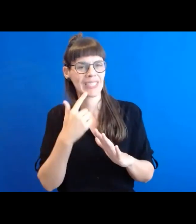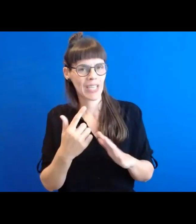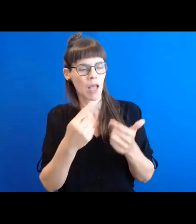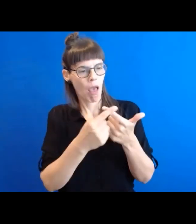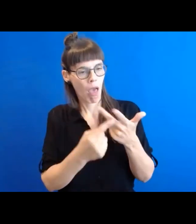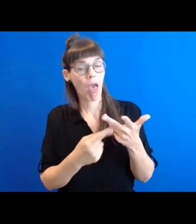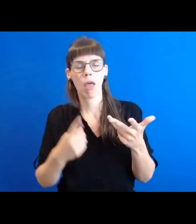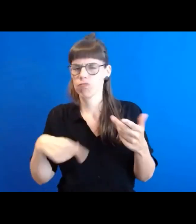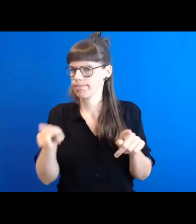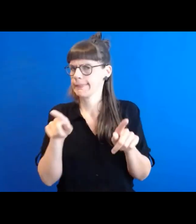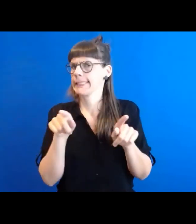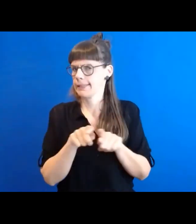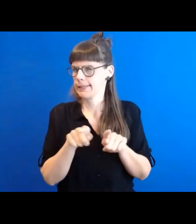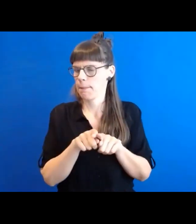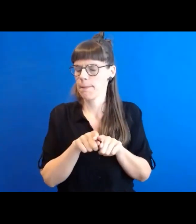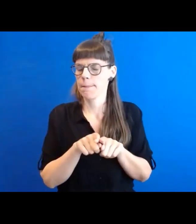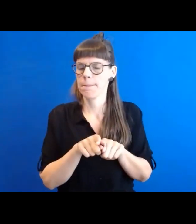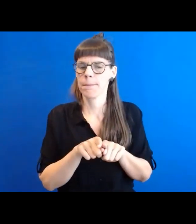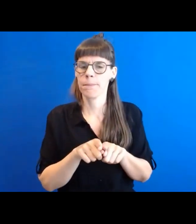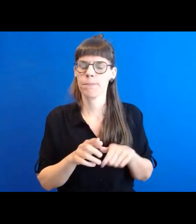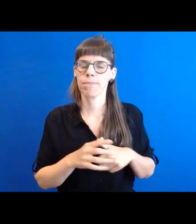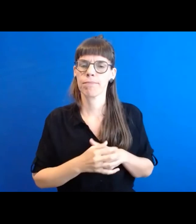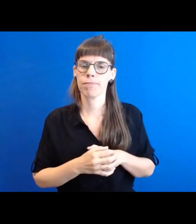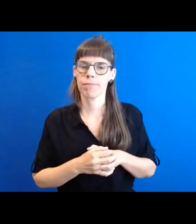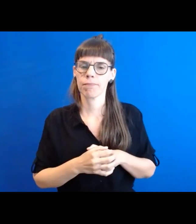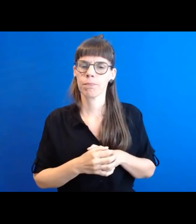in general -- the fellow colleagues have already spoken about that. We